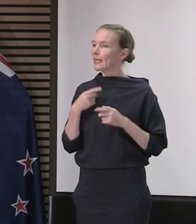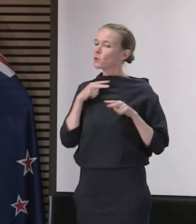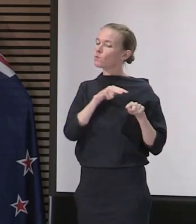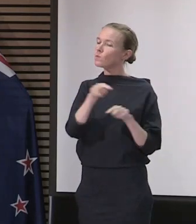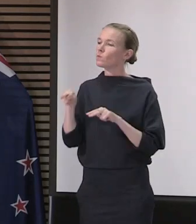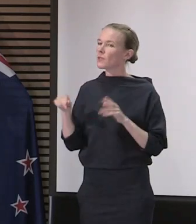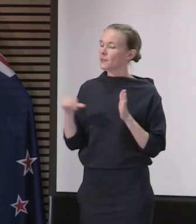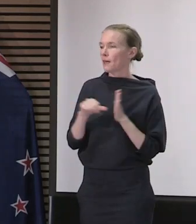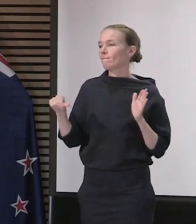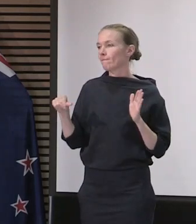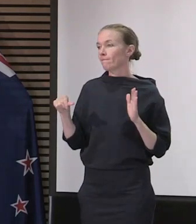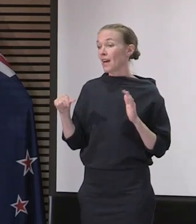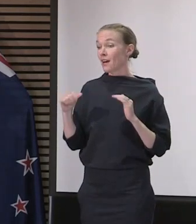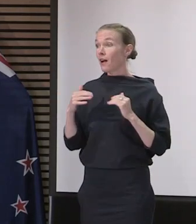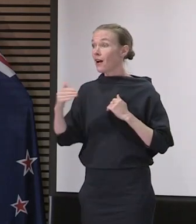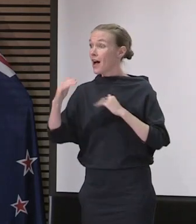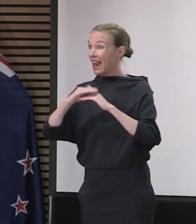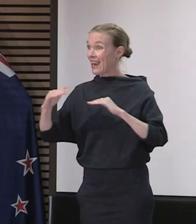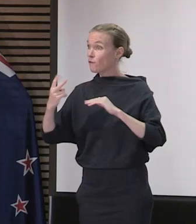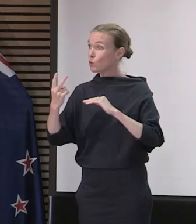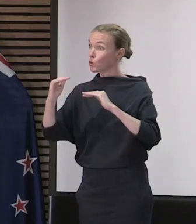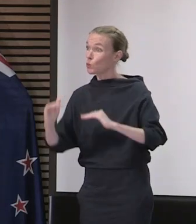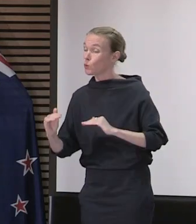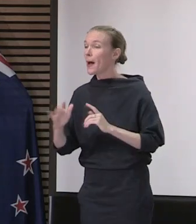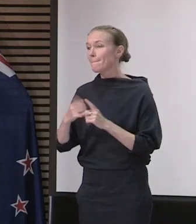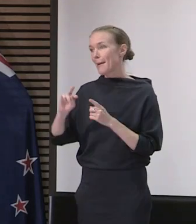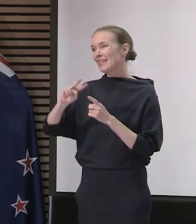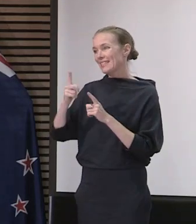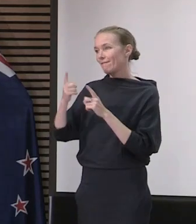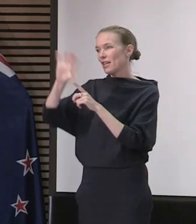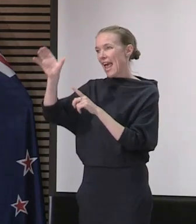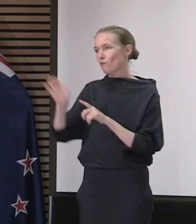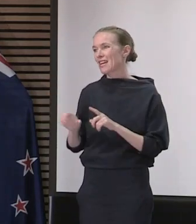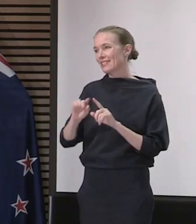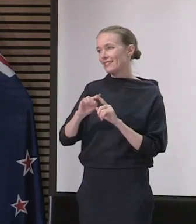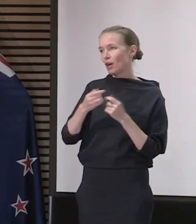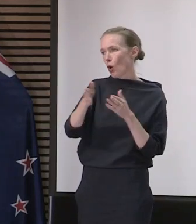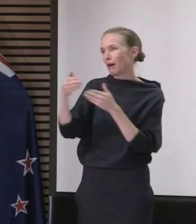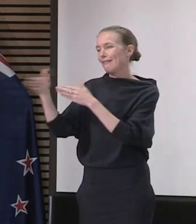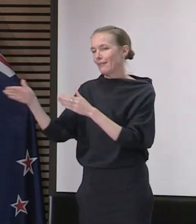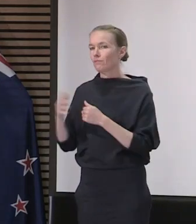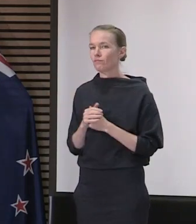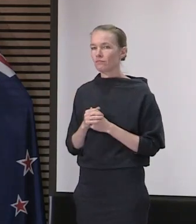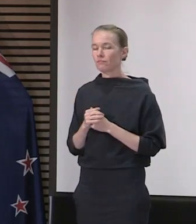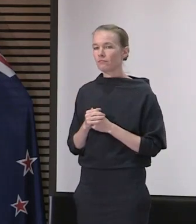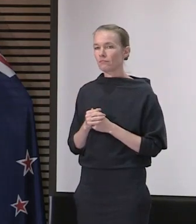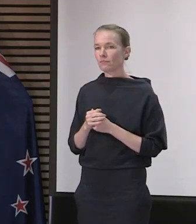country, and as we move into alert level two, that is where there may be a case in the